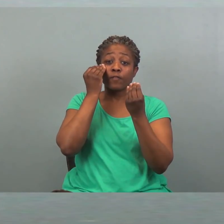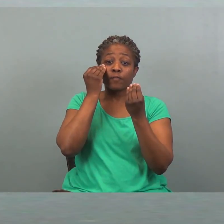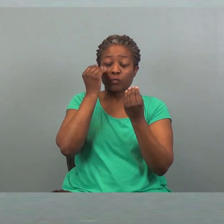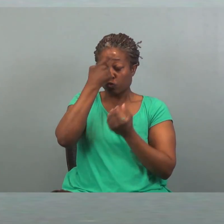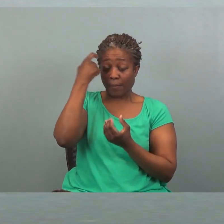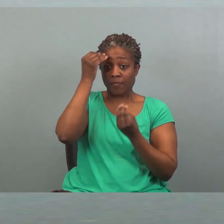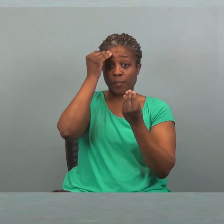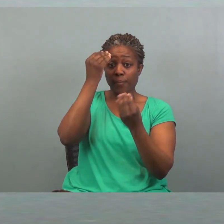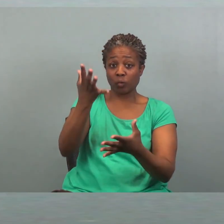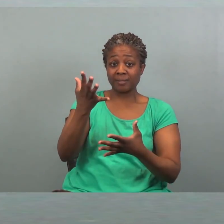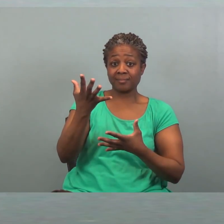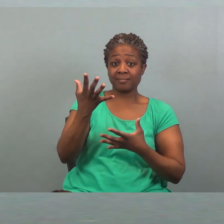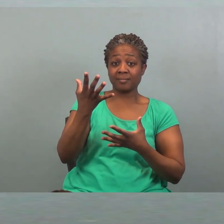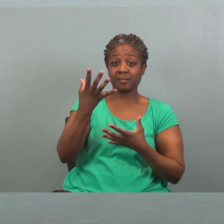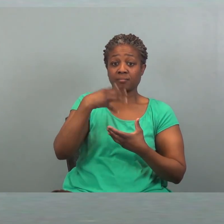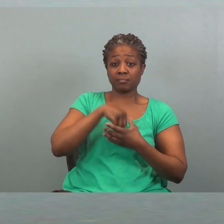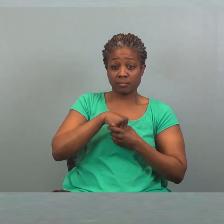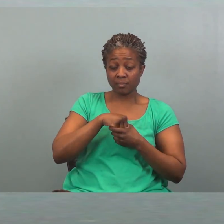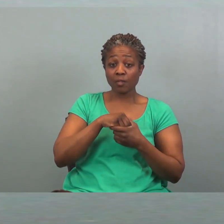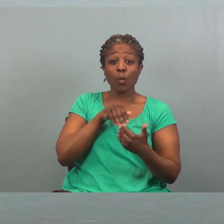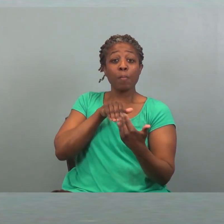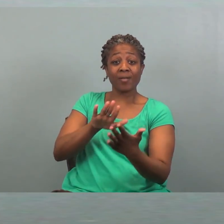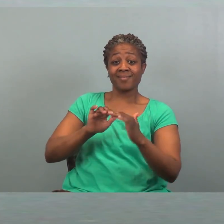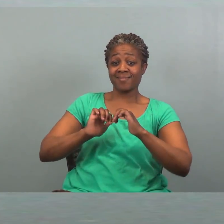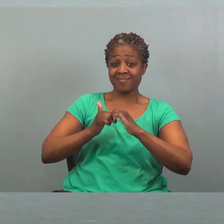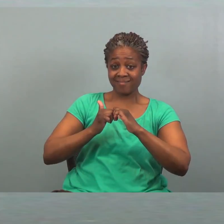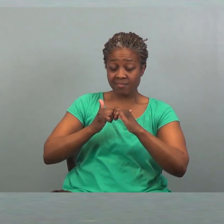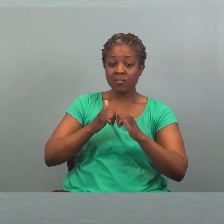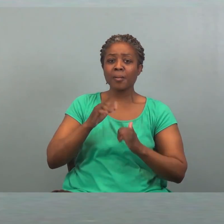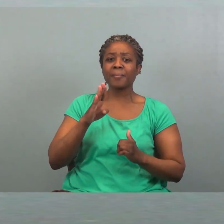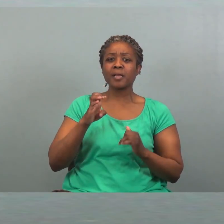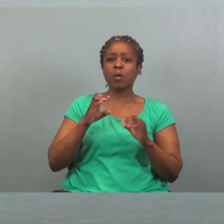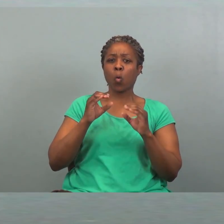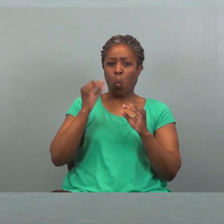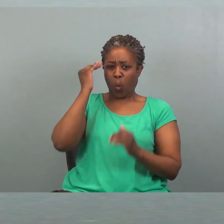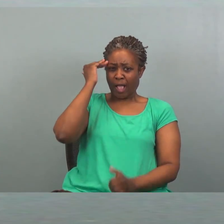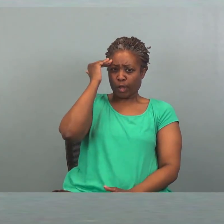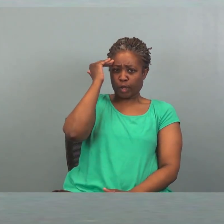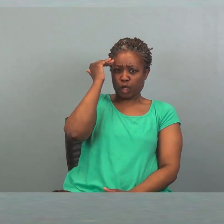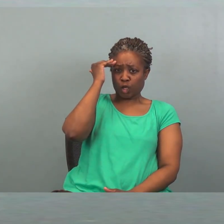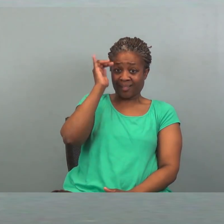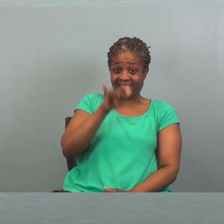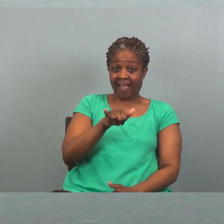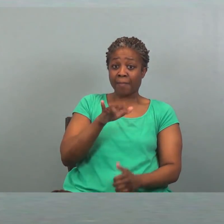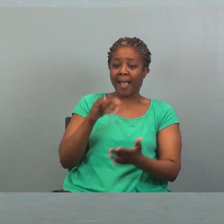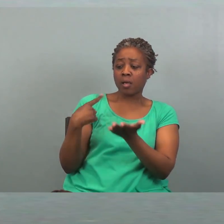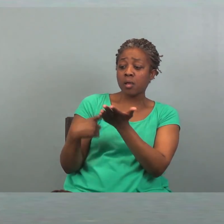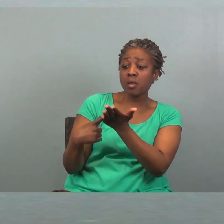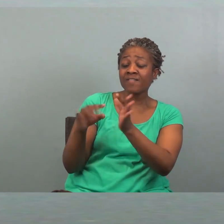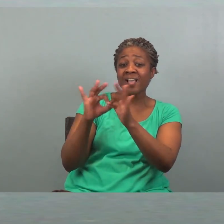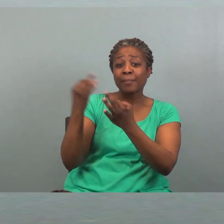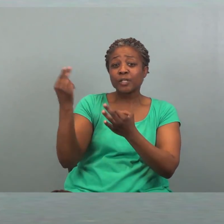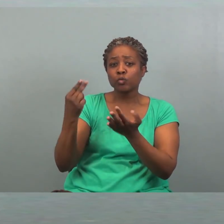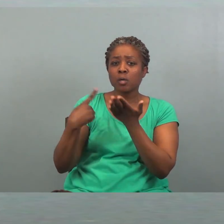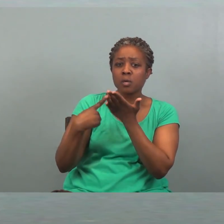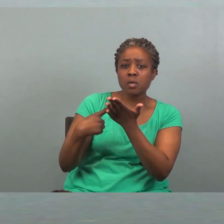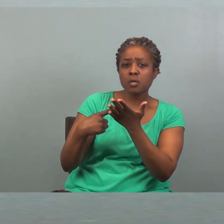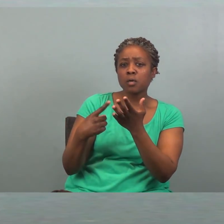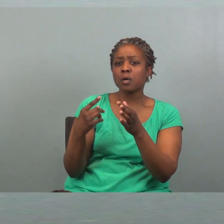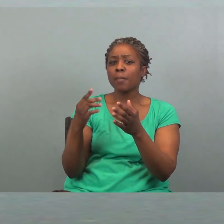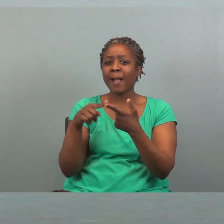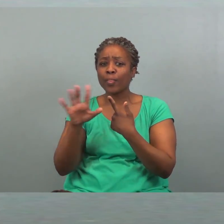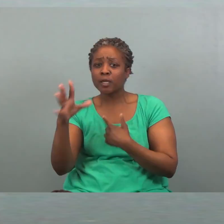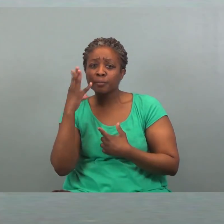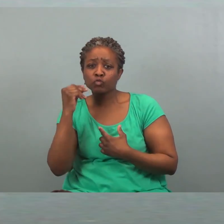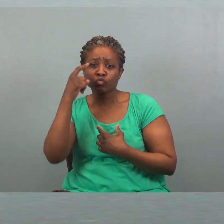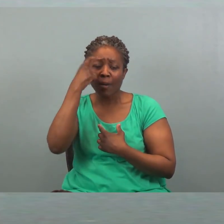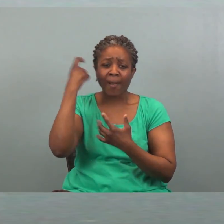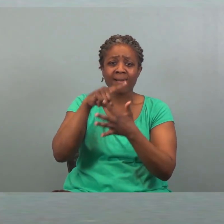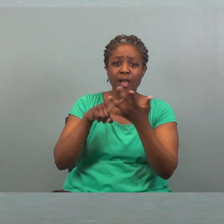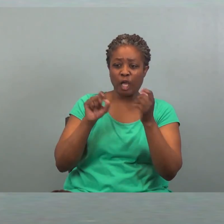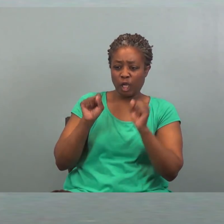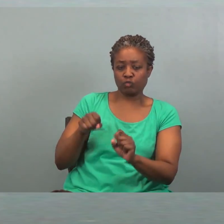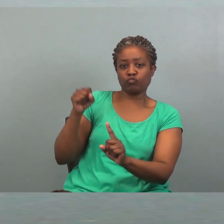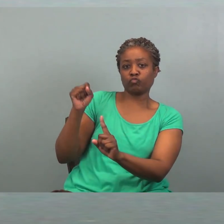Working from a trauma-informed approach, be aware that simply collecting family history